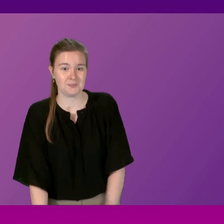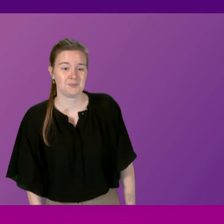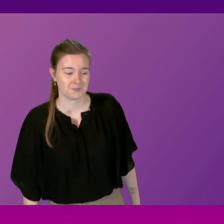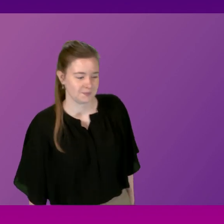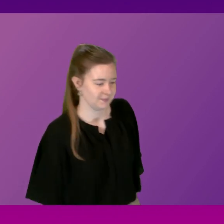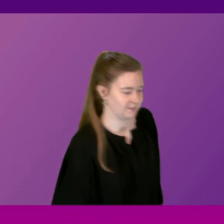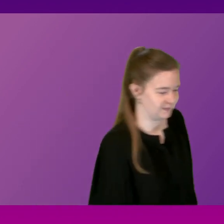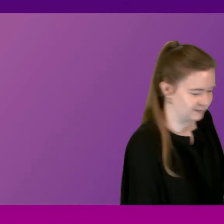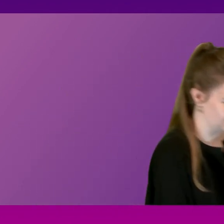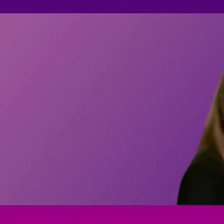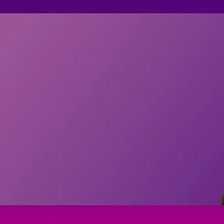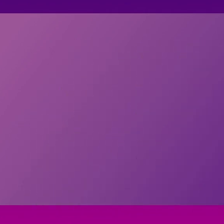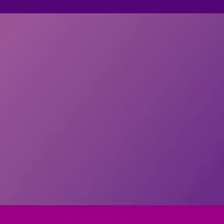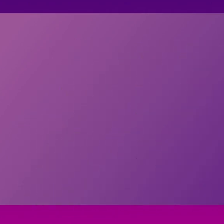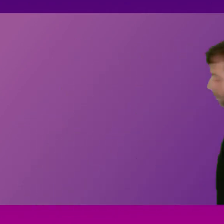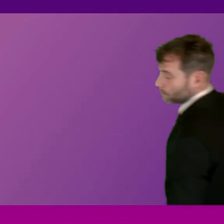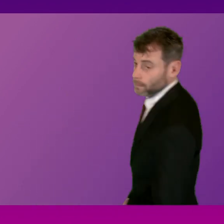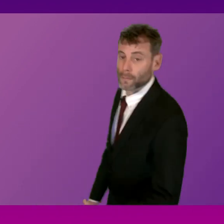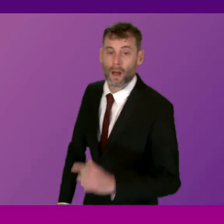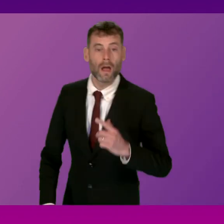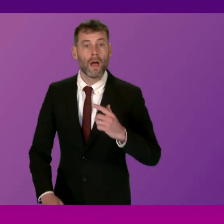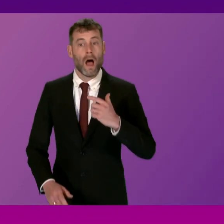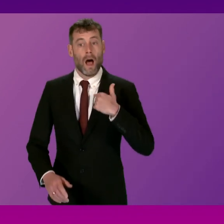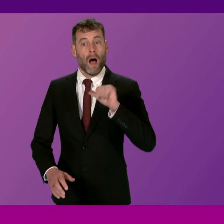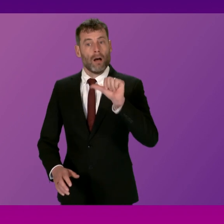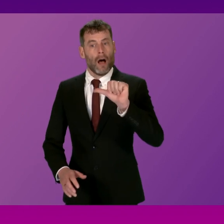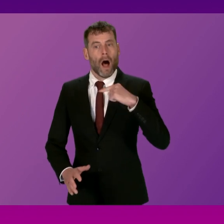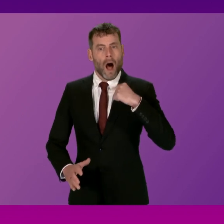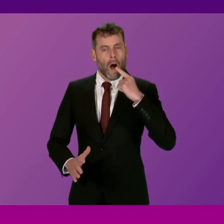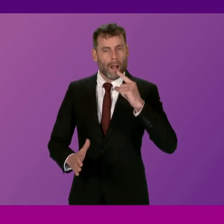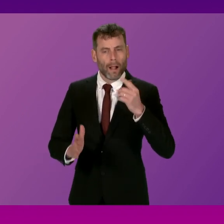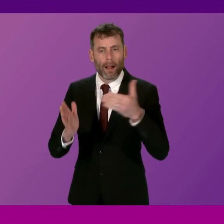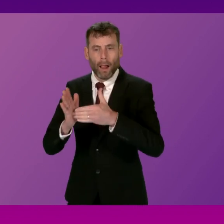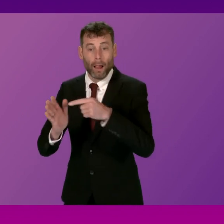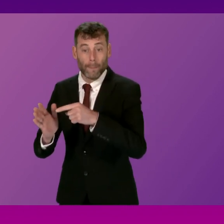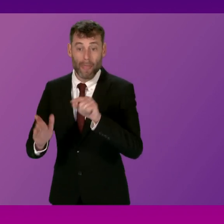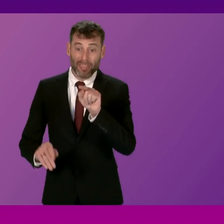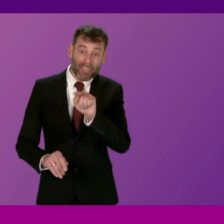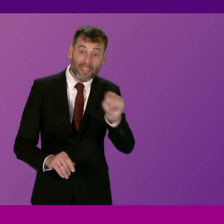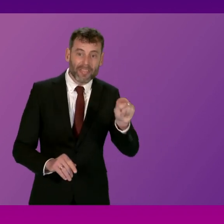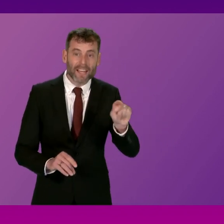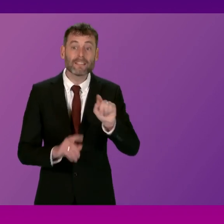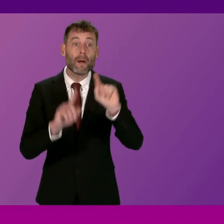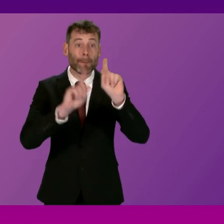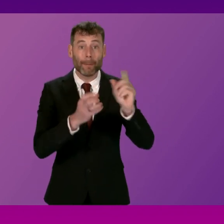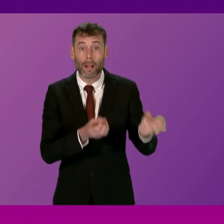The cases that I am referring to relate to individuals who had complex needs and care needs during the pandemic.